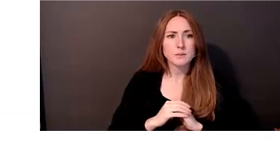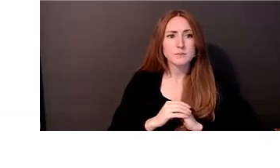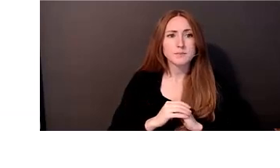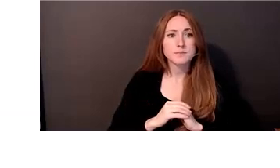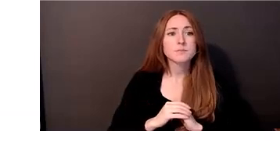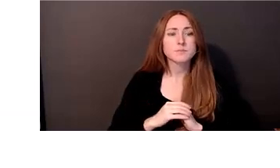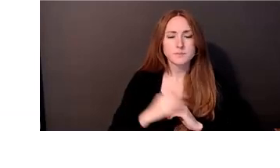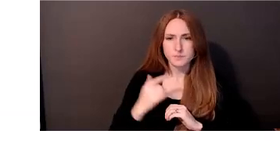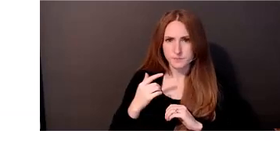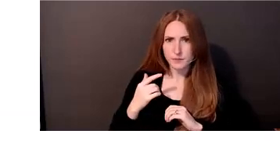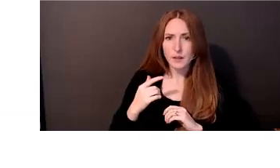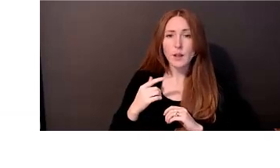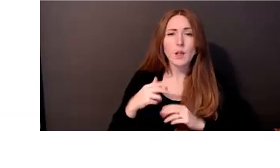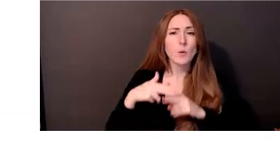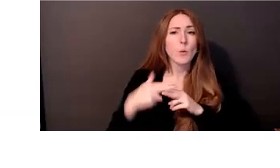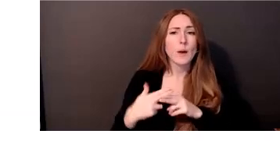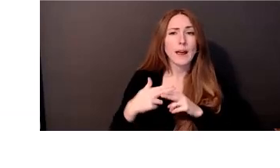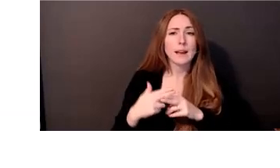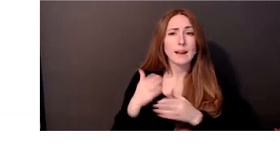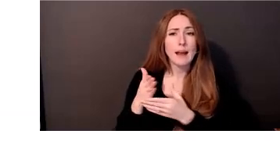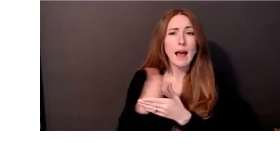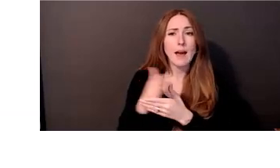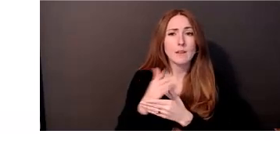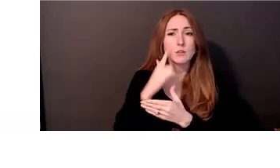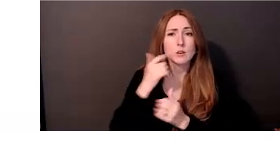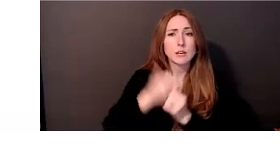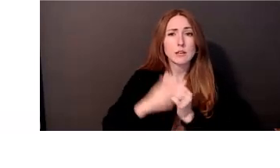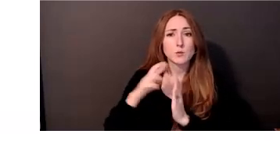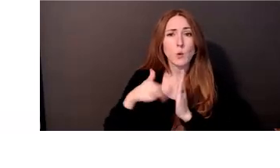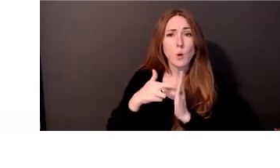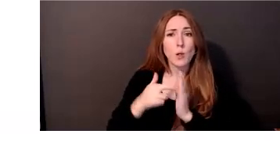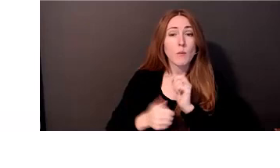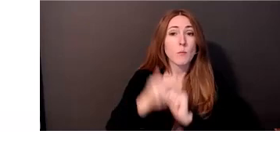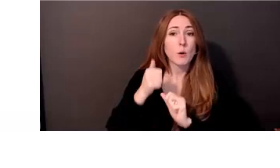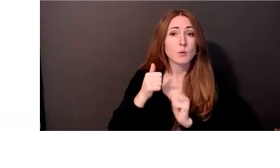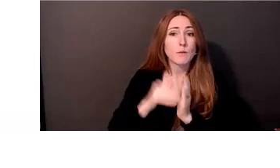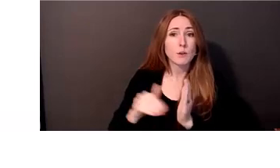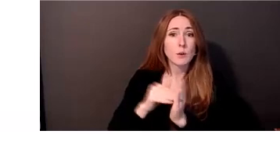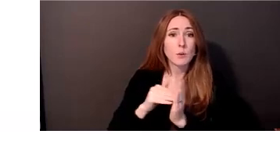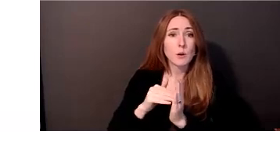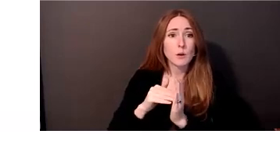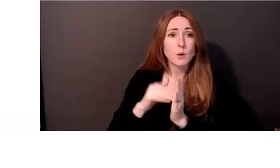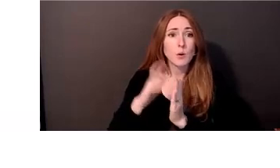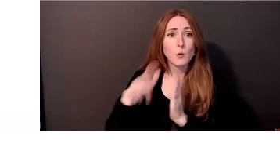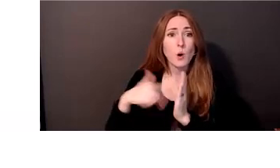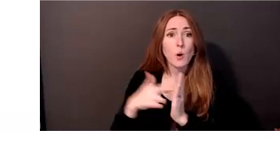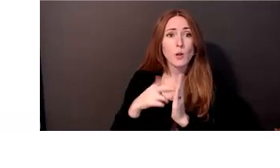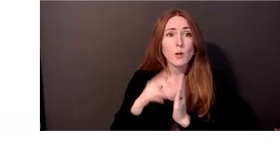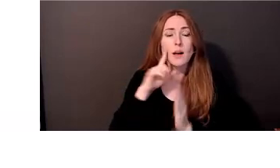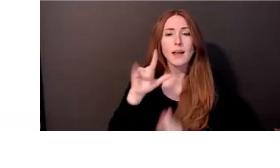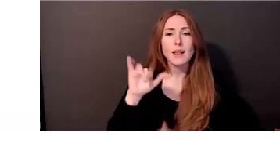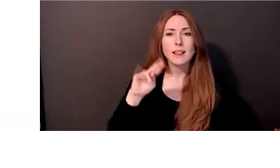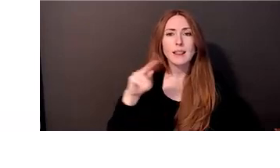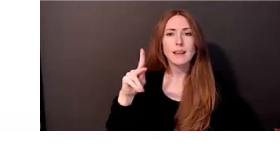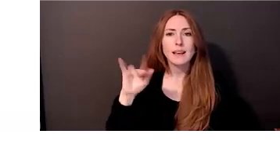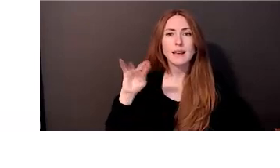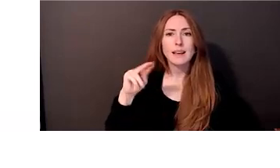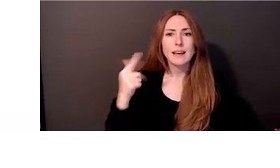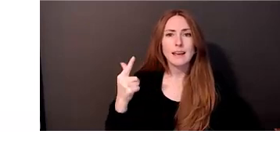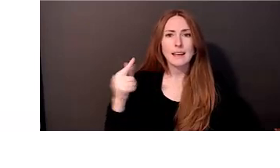the most frequent role for knowledge brokers were linking agent followed by capacity builder and information manager.